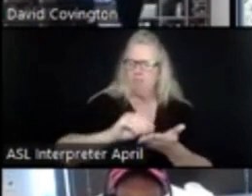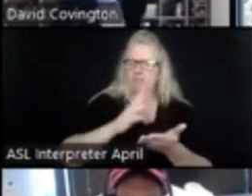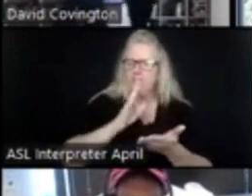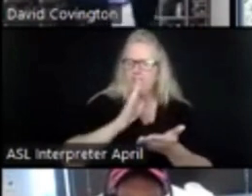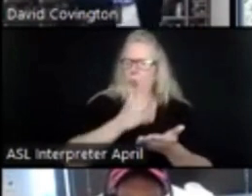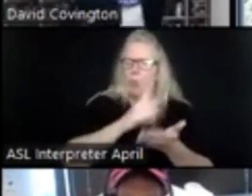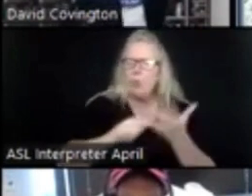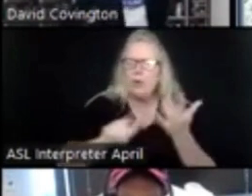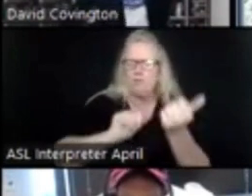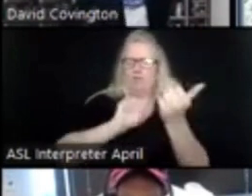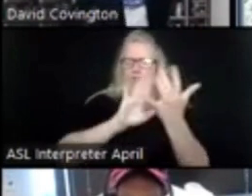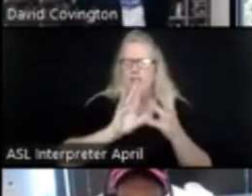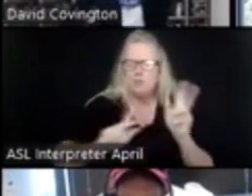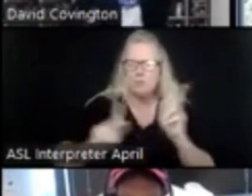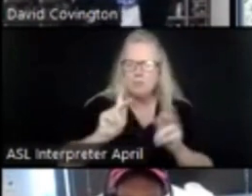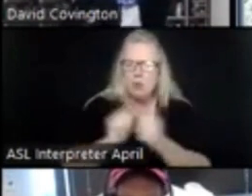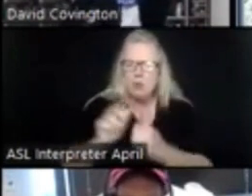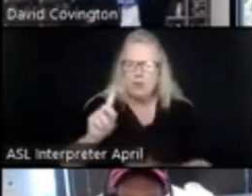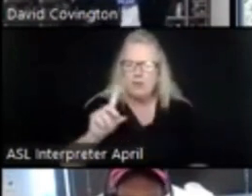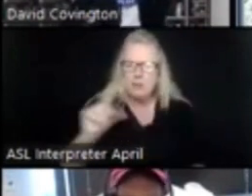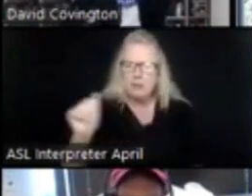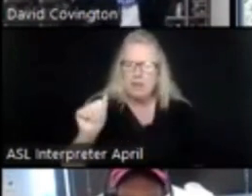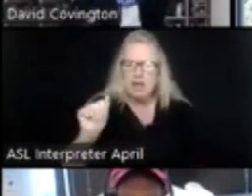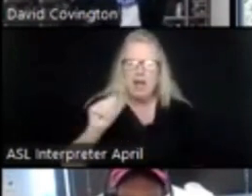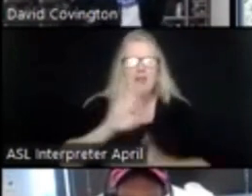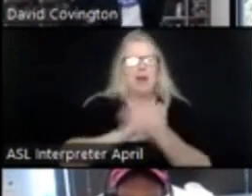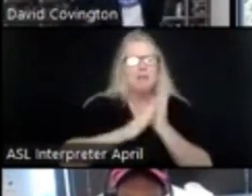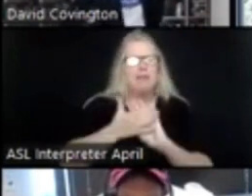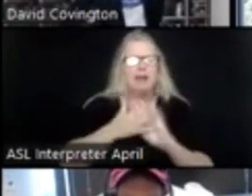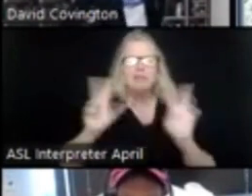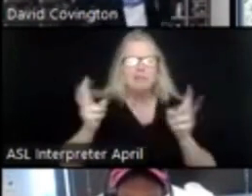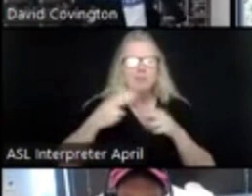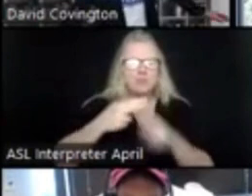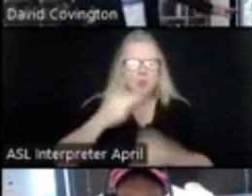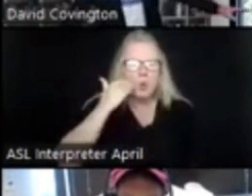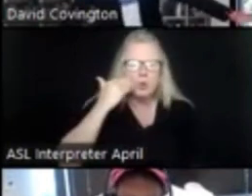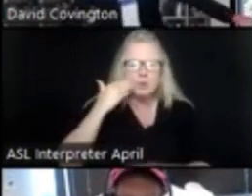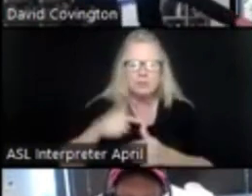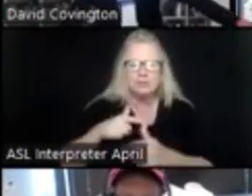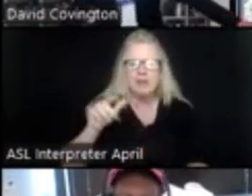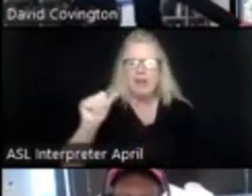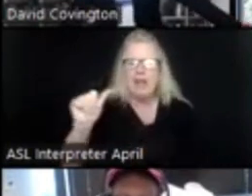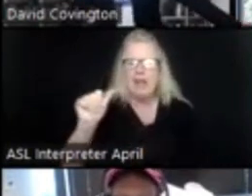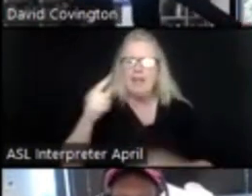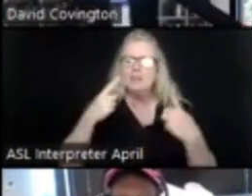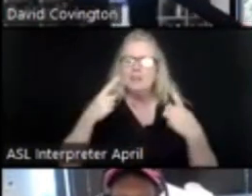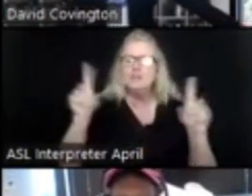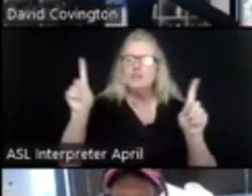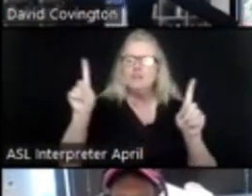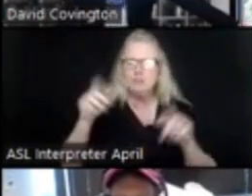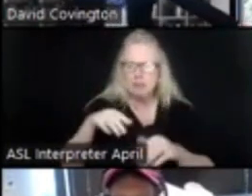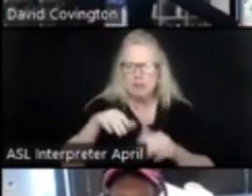PERSONS WITH DISABILITIES COME TO BE KNOWN AS? ACHIEVING ACCESS?